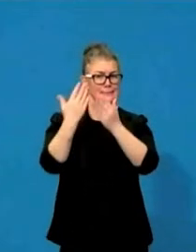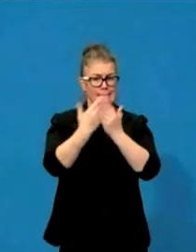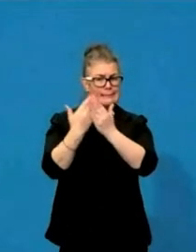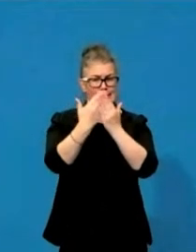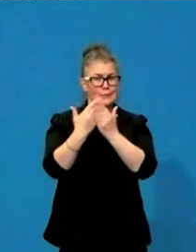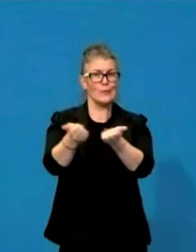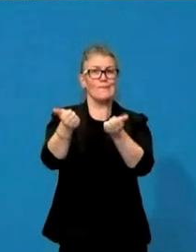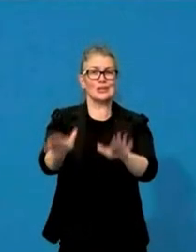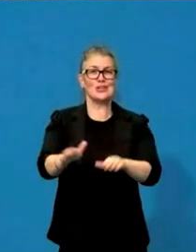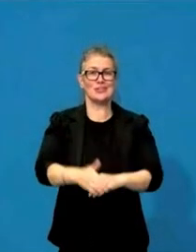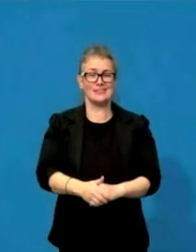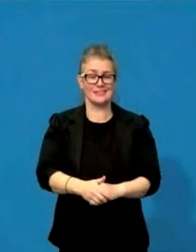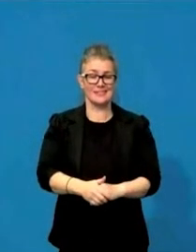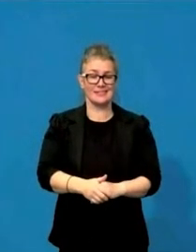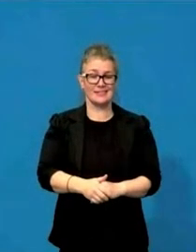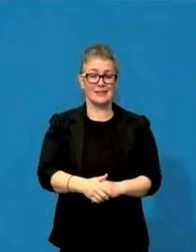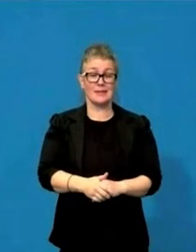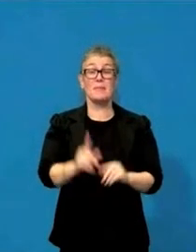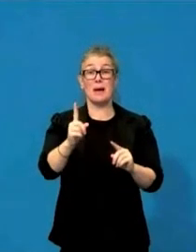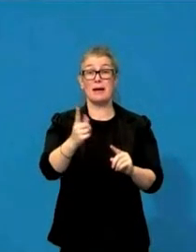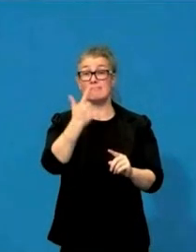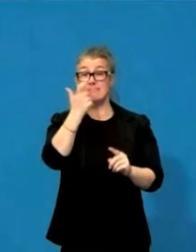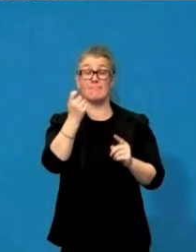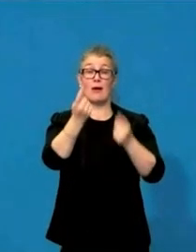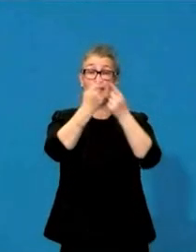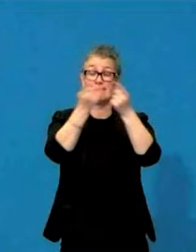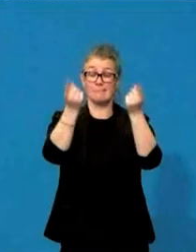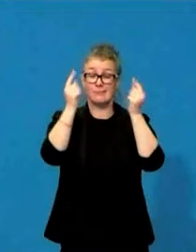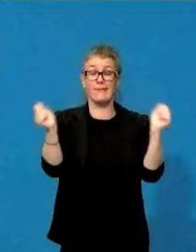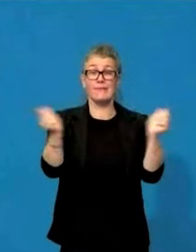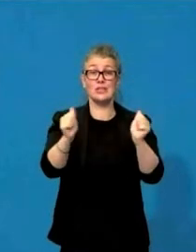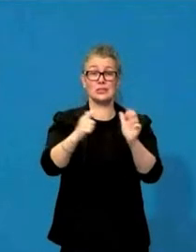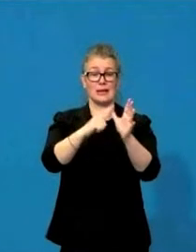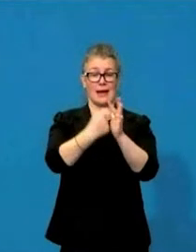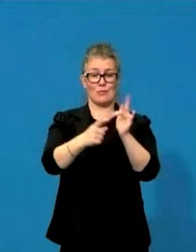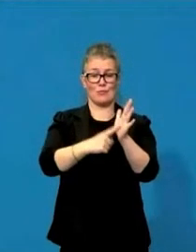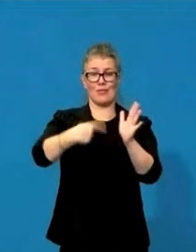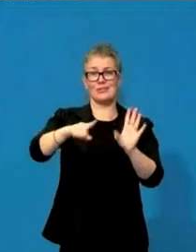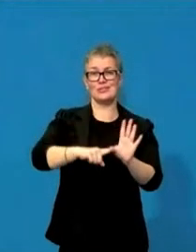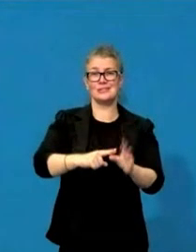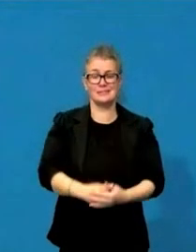that, I managed to complete it in April of this year. And you've had a life-long interest in language?